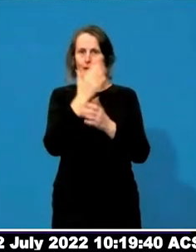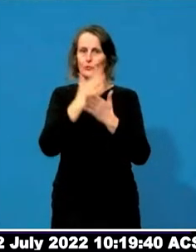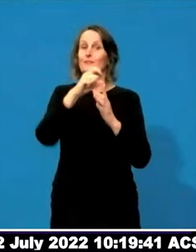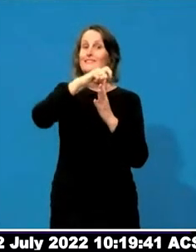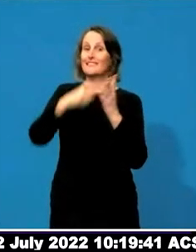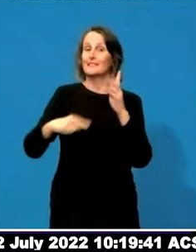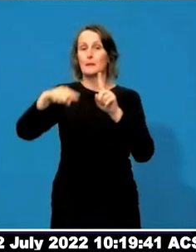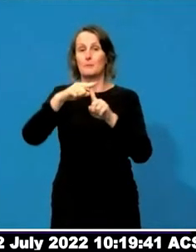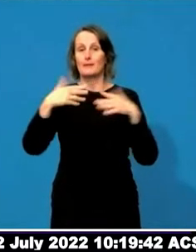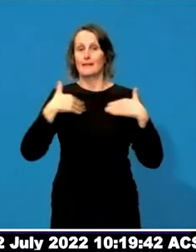Em is nodding.